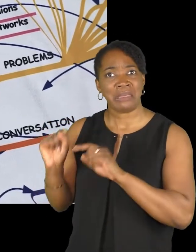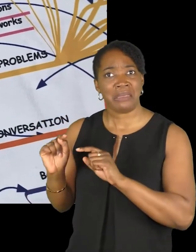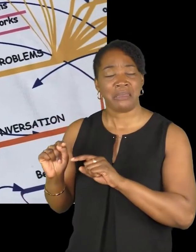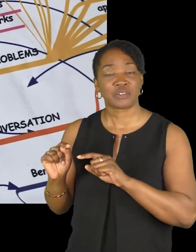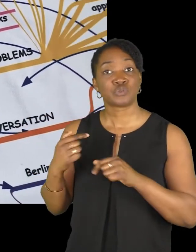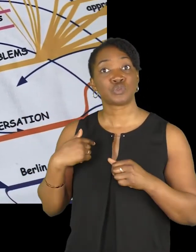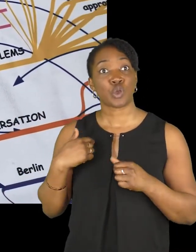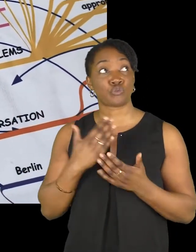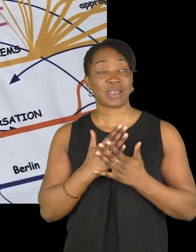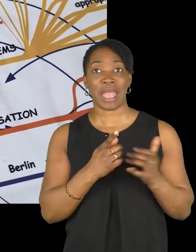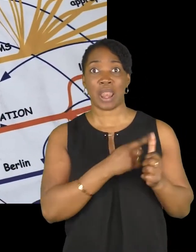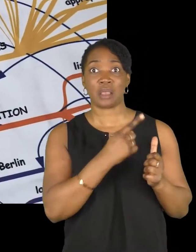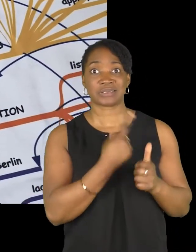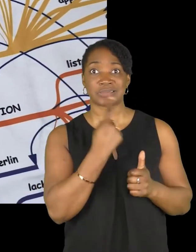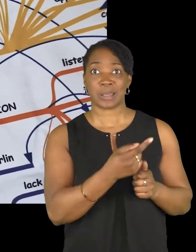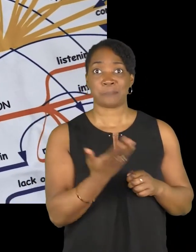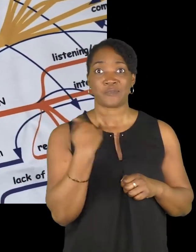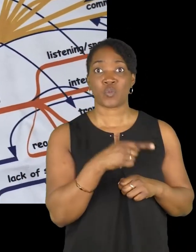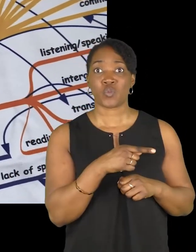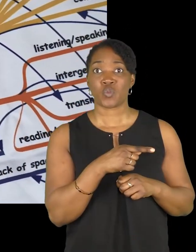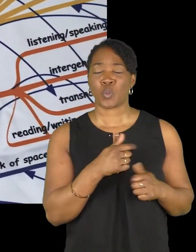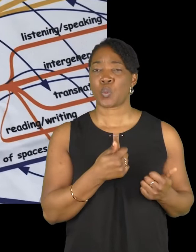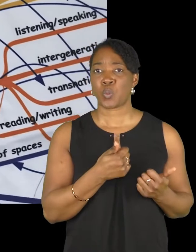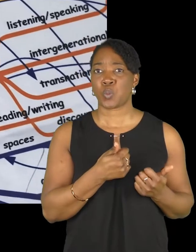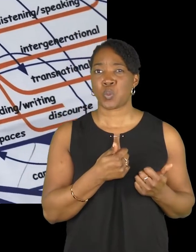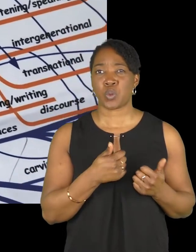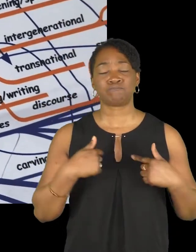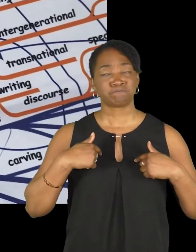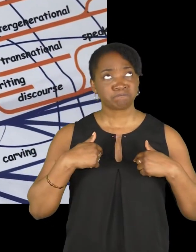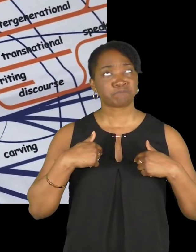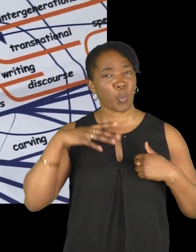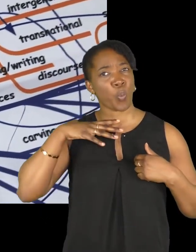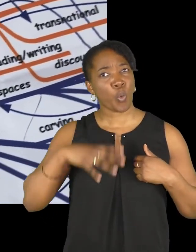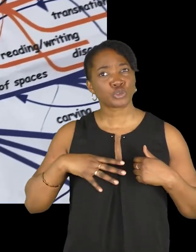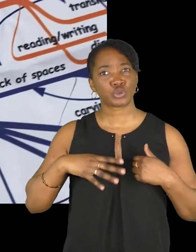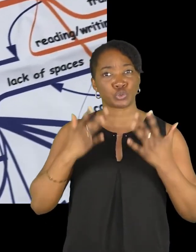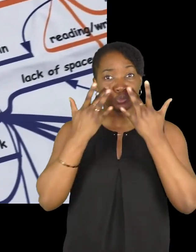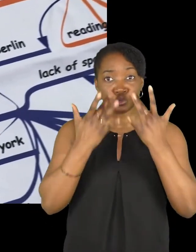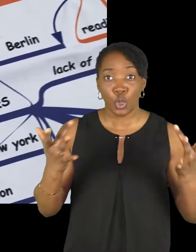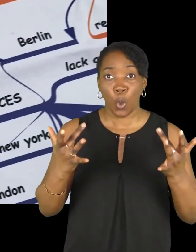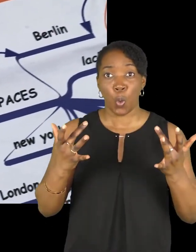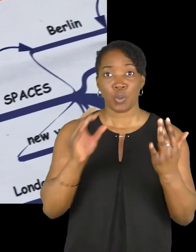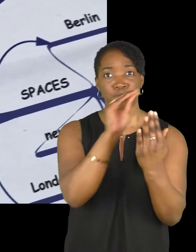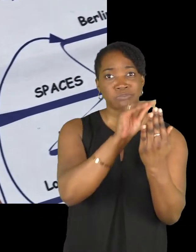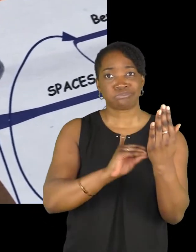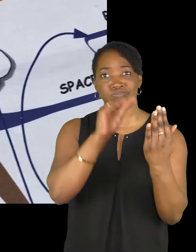Alexis Pauline Gumbs had also been speaking about. So yeah, I wanted to map all these intersections,